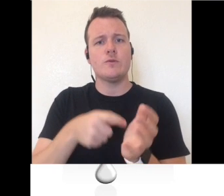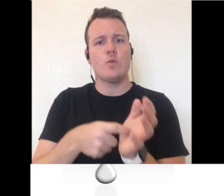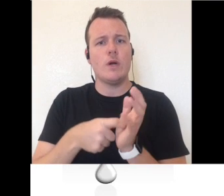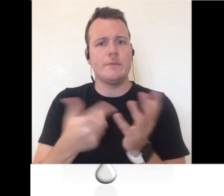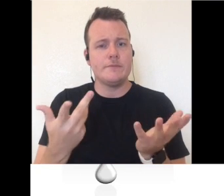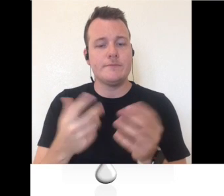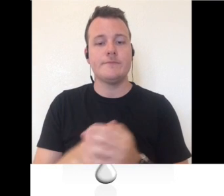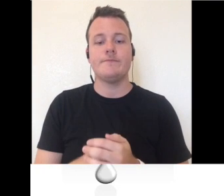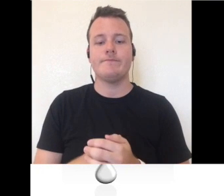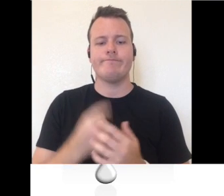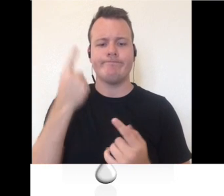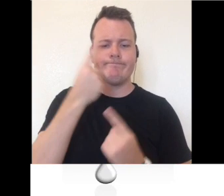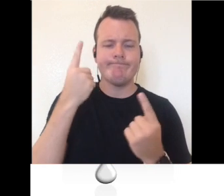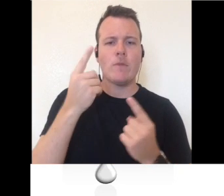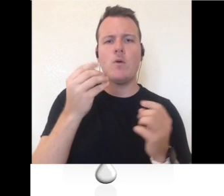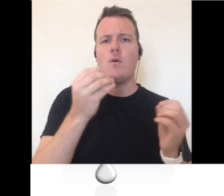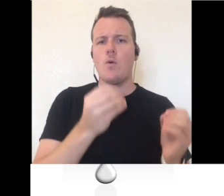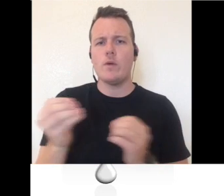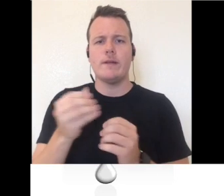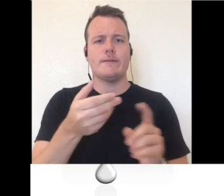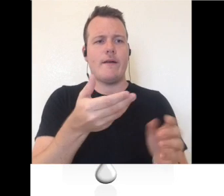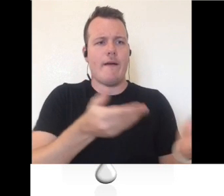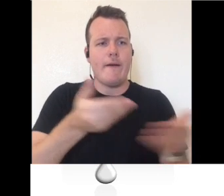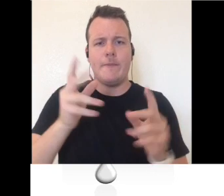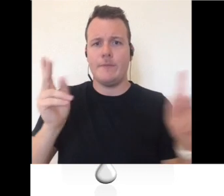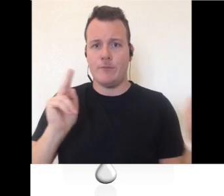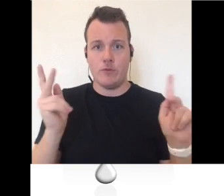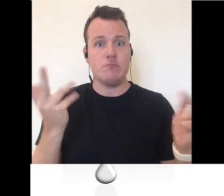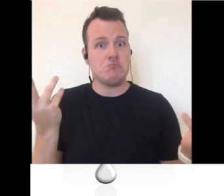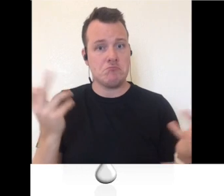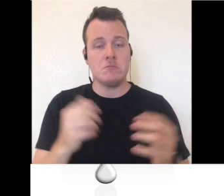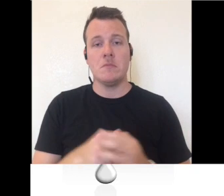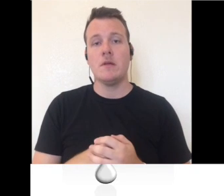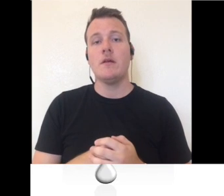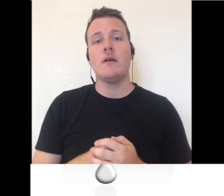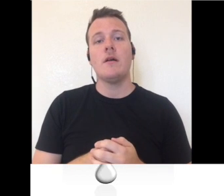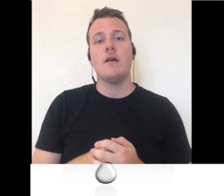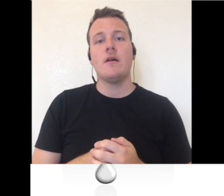consider the space requirements that you need. It considers and organizes the